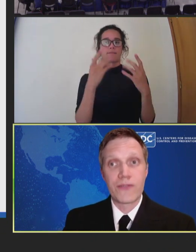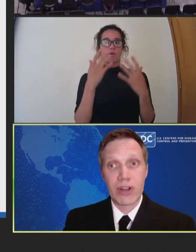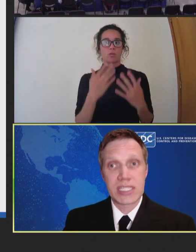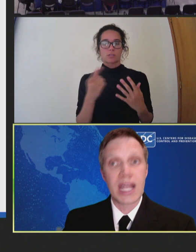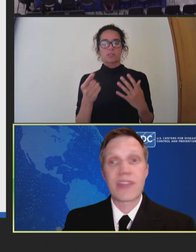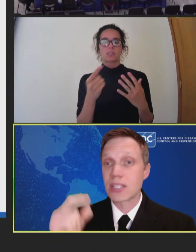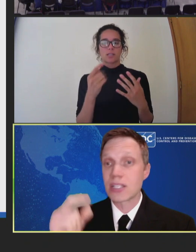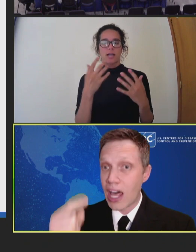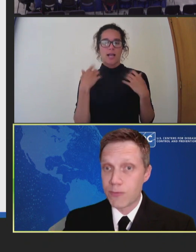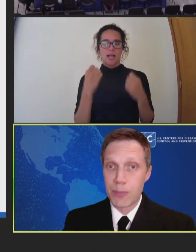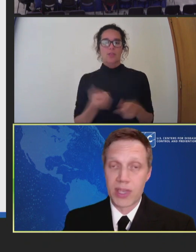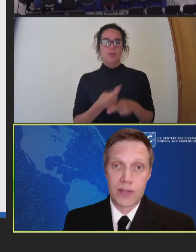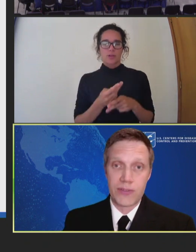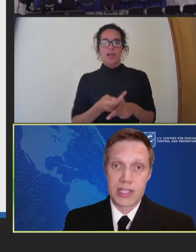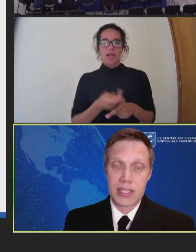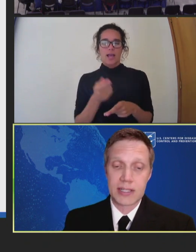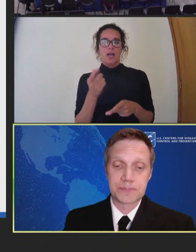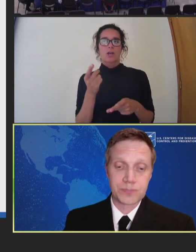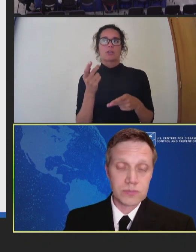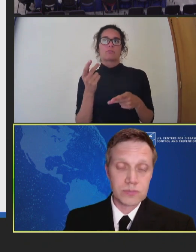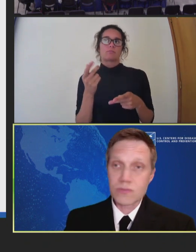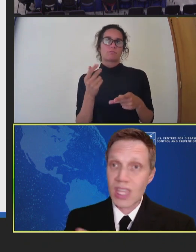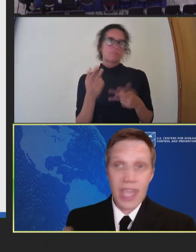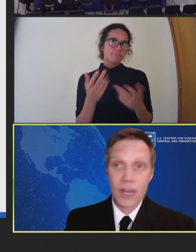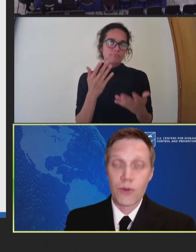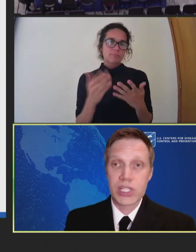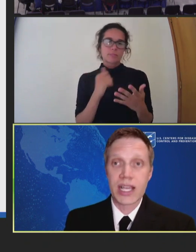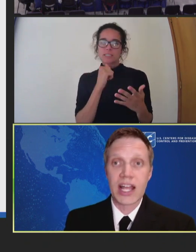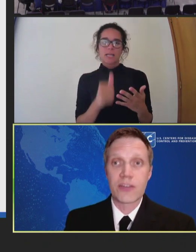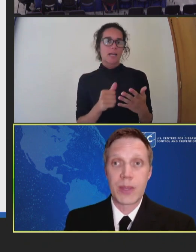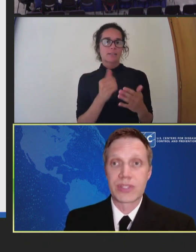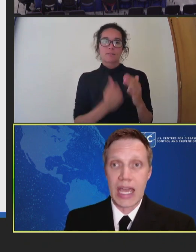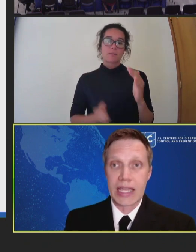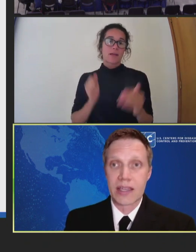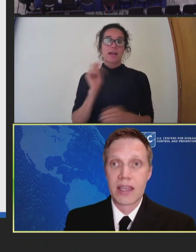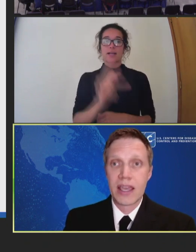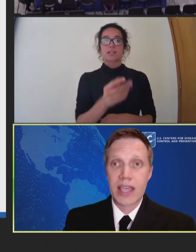very tight. That's a lot of people getting very sick and, unfortunately, a lot of people dying as